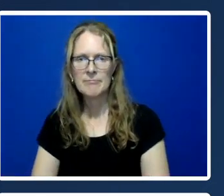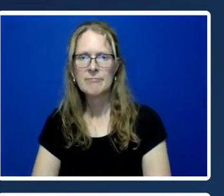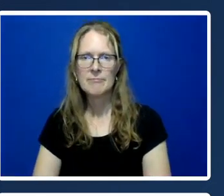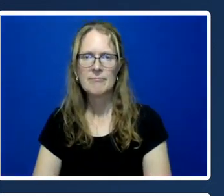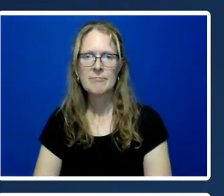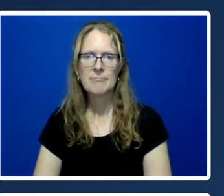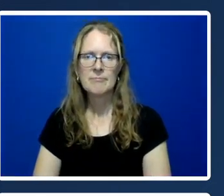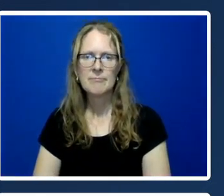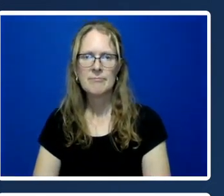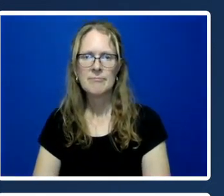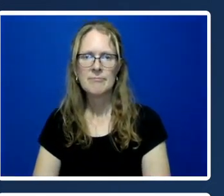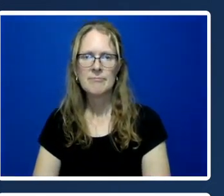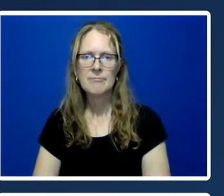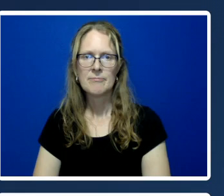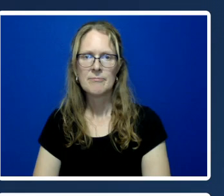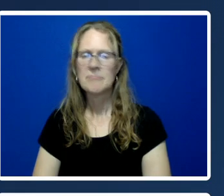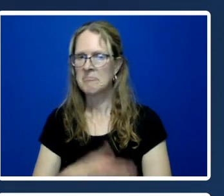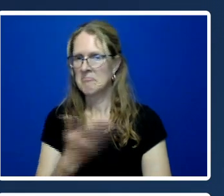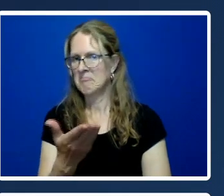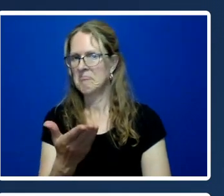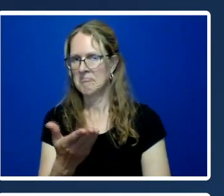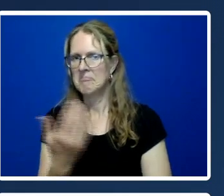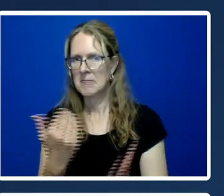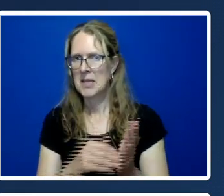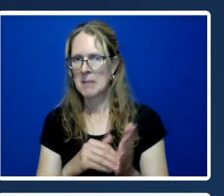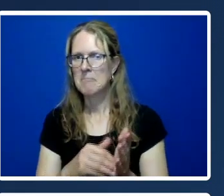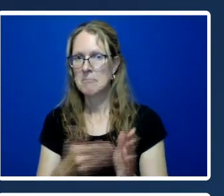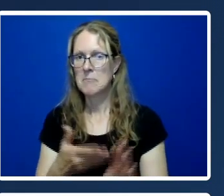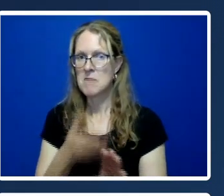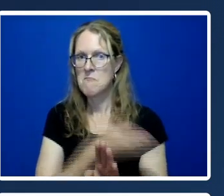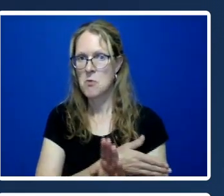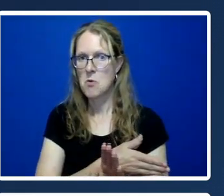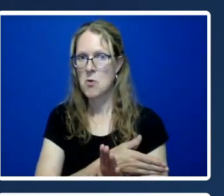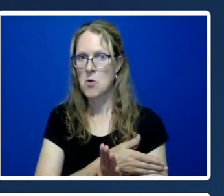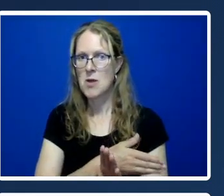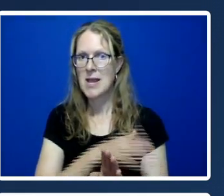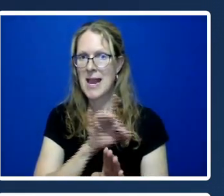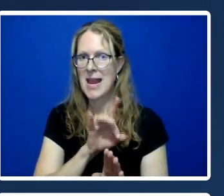Before the YIRA project, 83 percent of the educators working with us hadn't connected